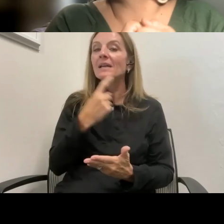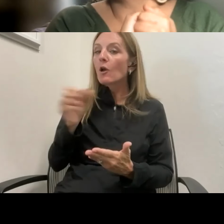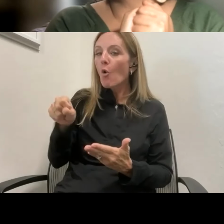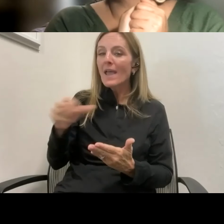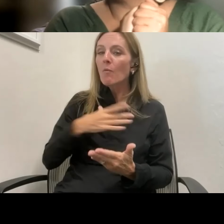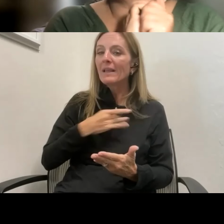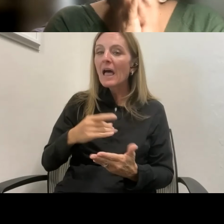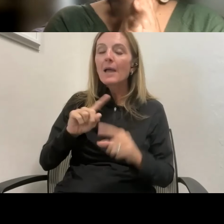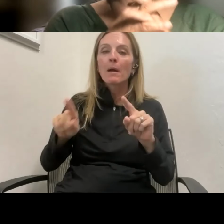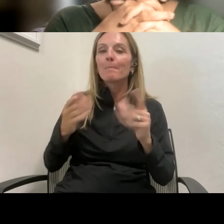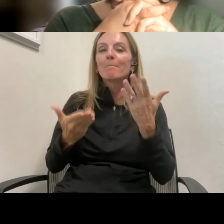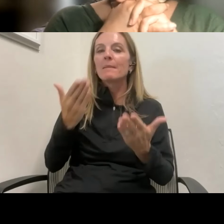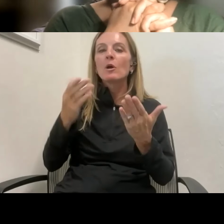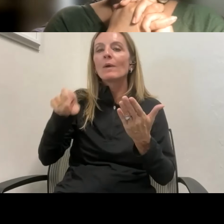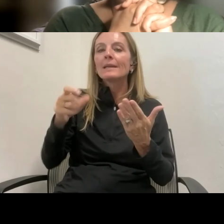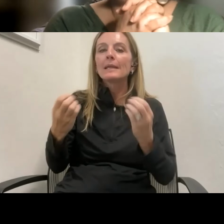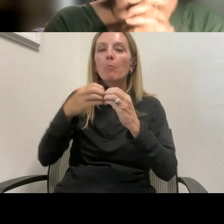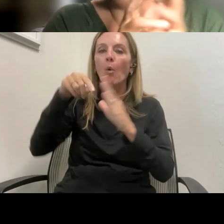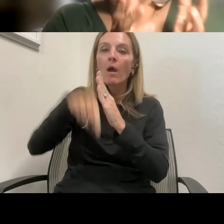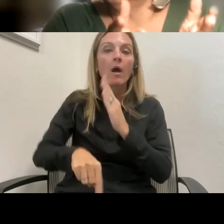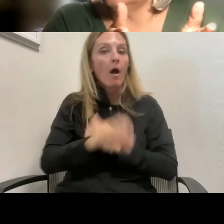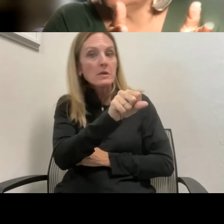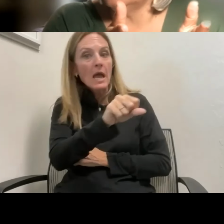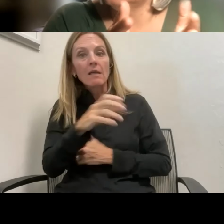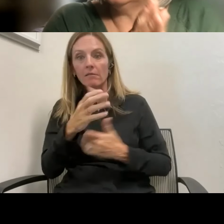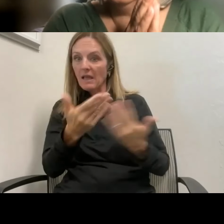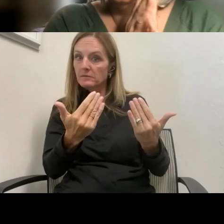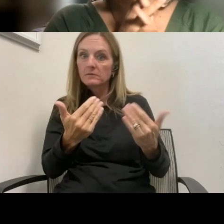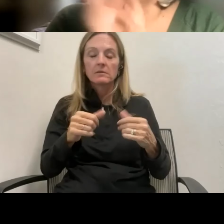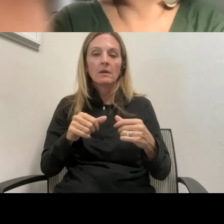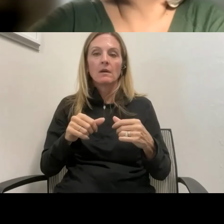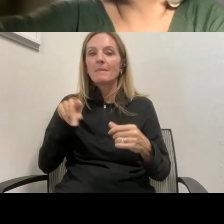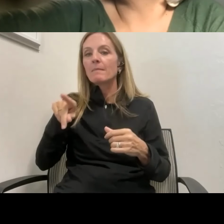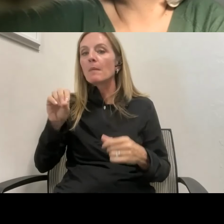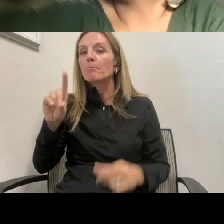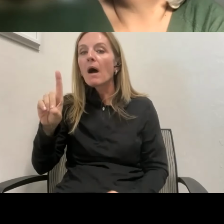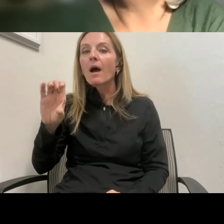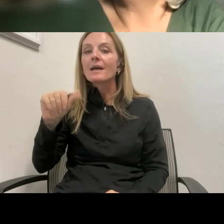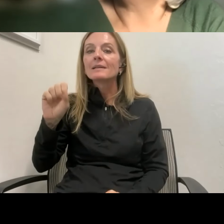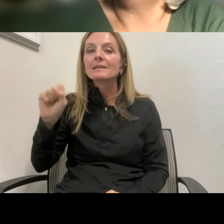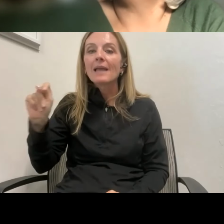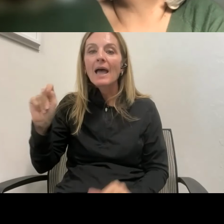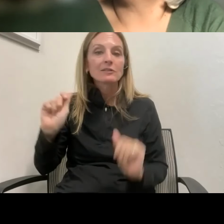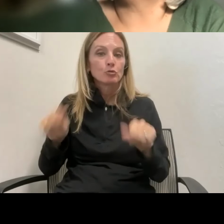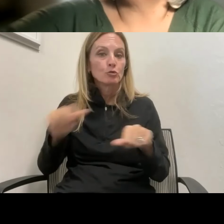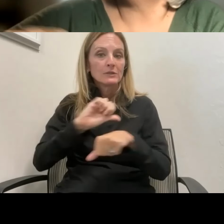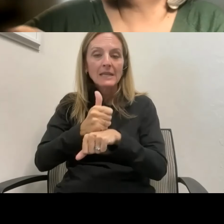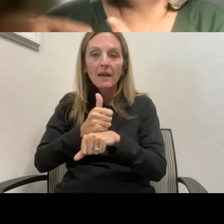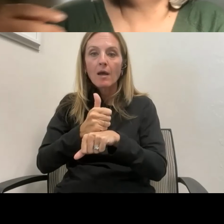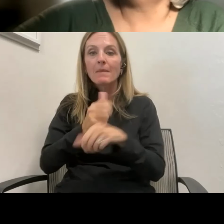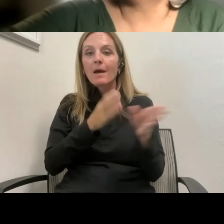Yeah add a planning blog yeah or a podcast you know, whatever works, whatever communication